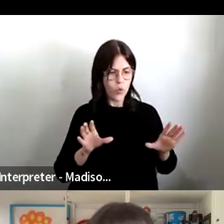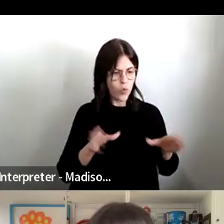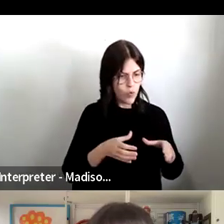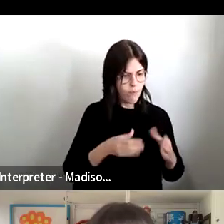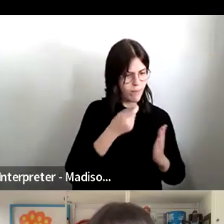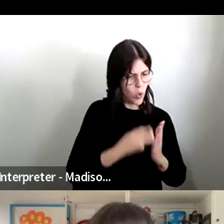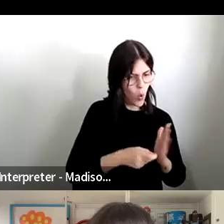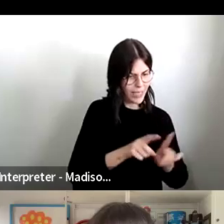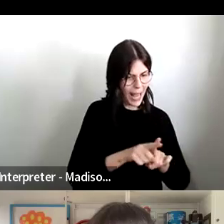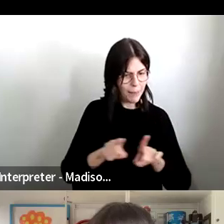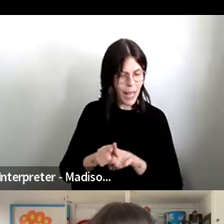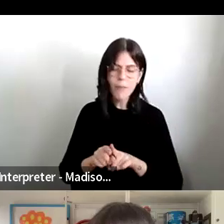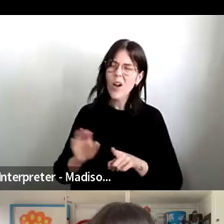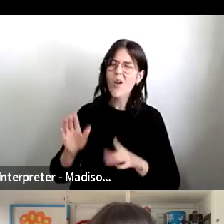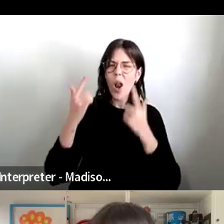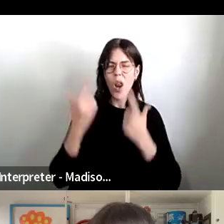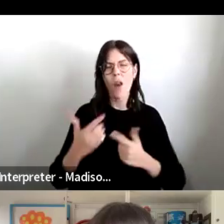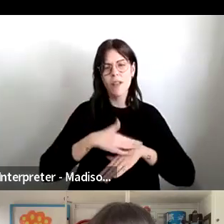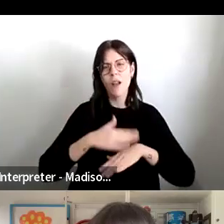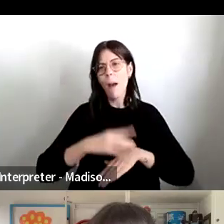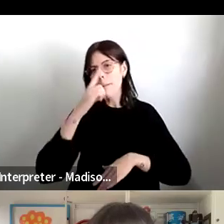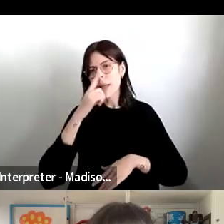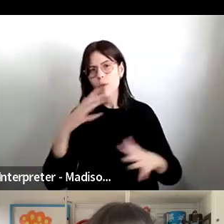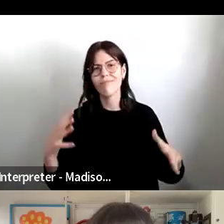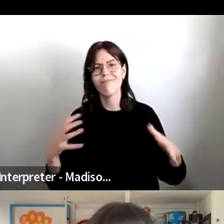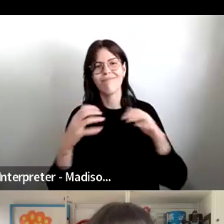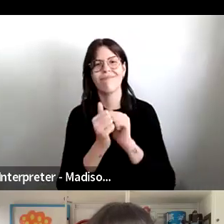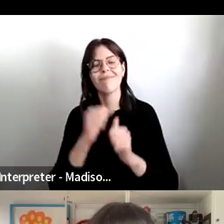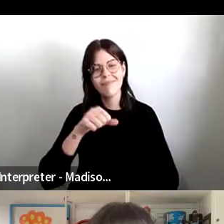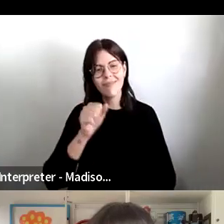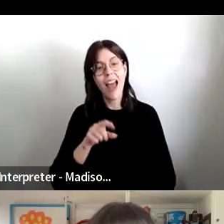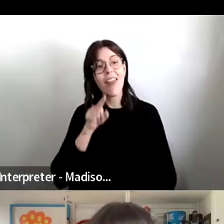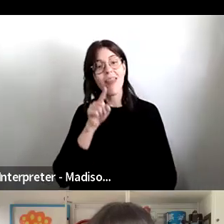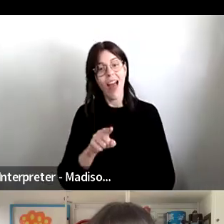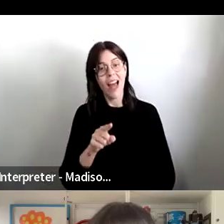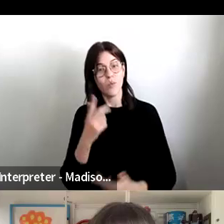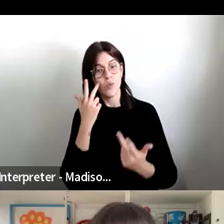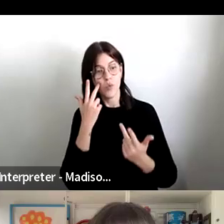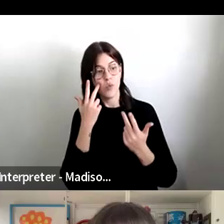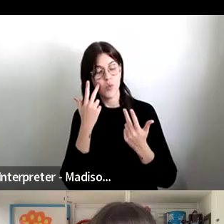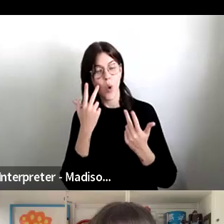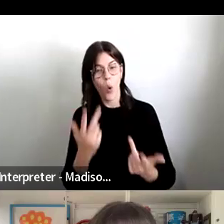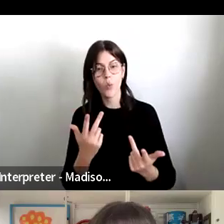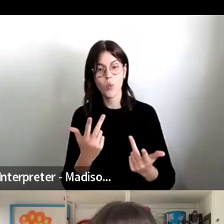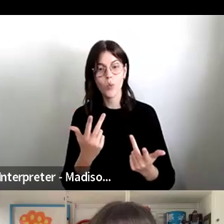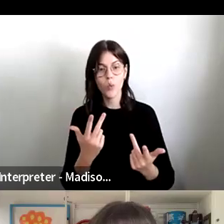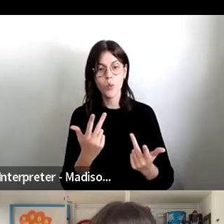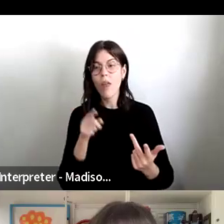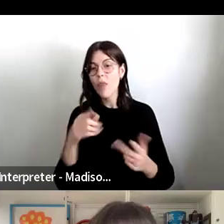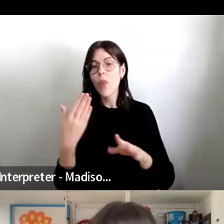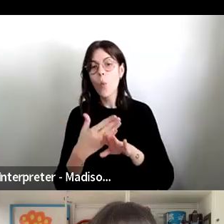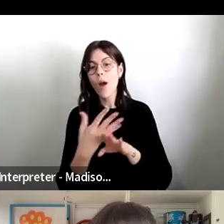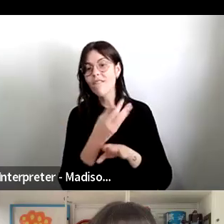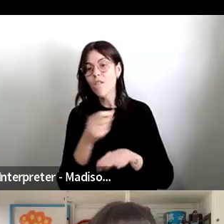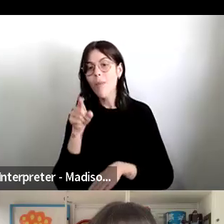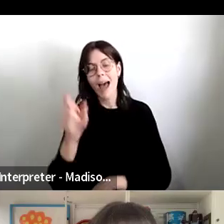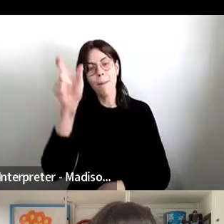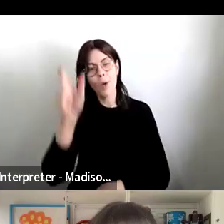consensus. And it is reflective of the work that the applicants have put into the applications. And